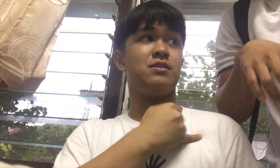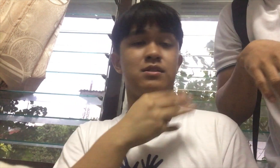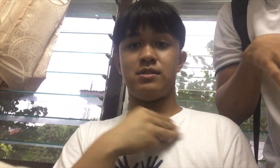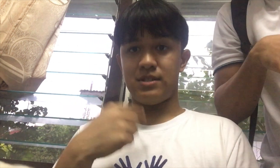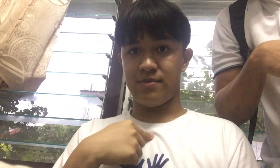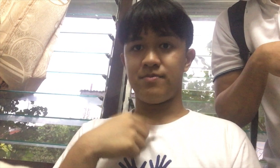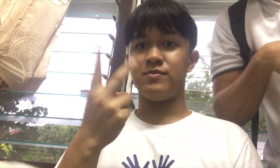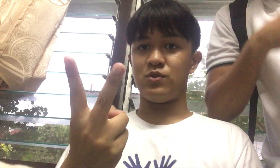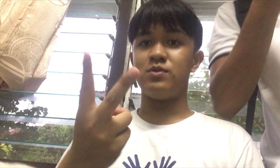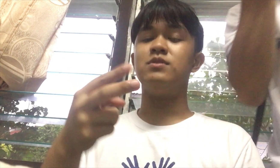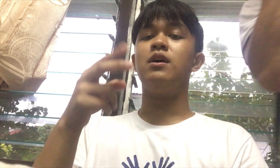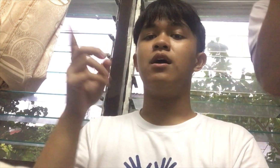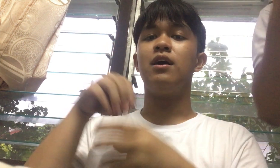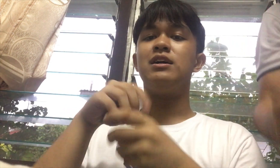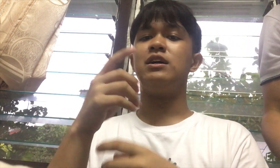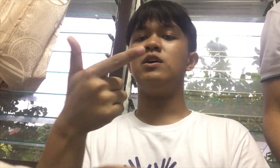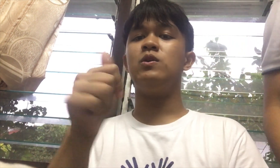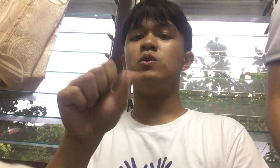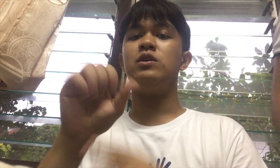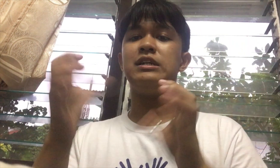It is Joseph Mathew and me from GAS classroom